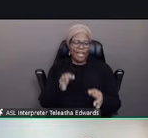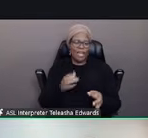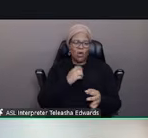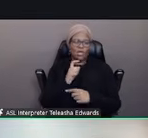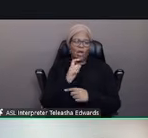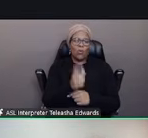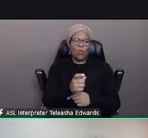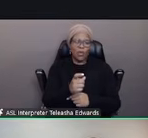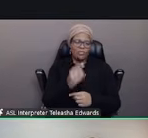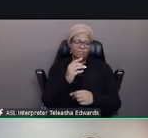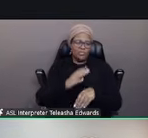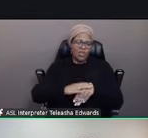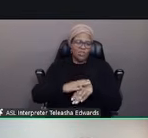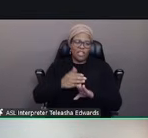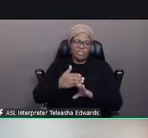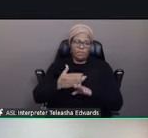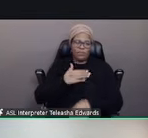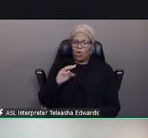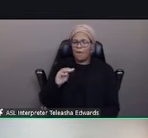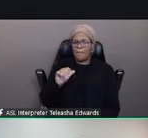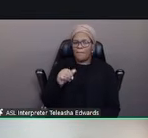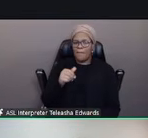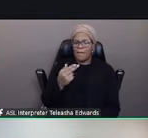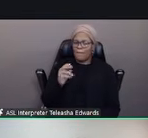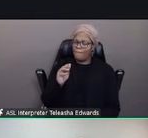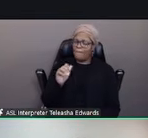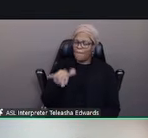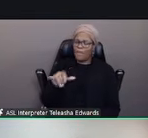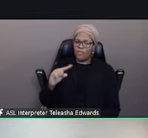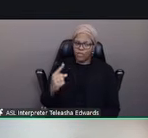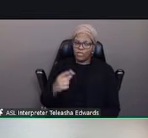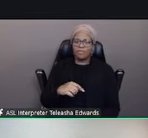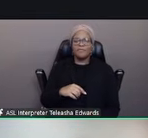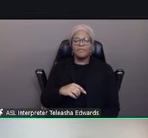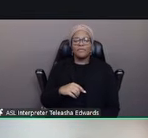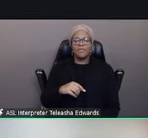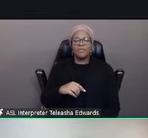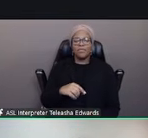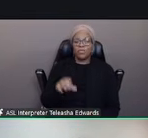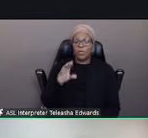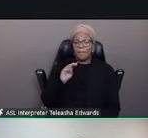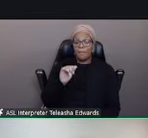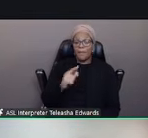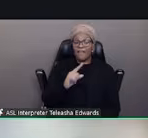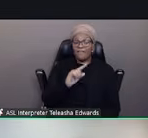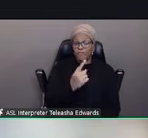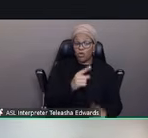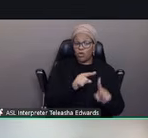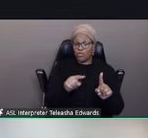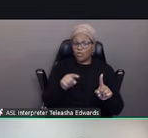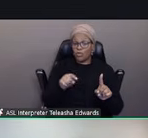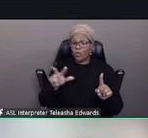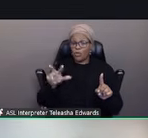30-day period between May 1st and May 30th to do contract negotiation. And I will note that this